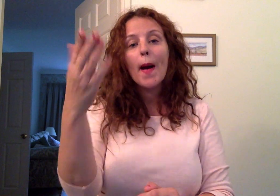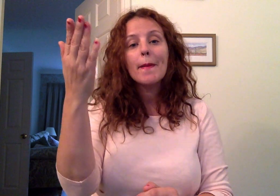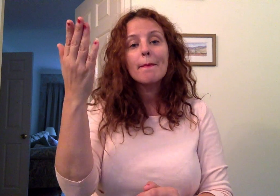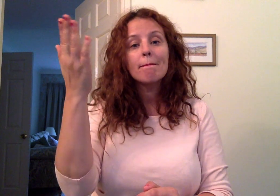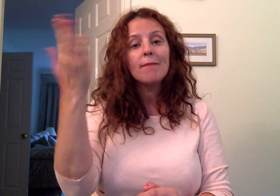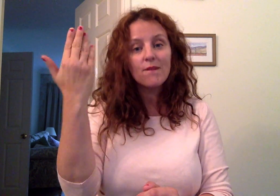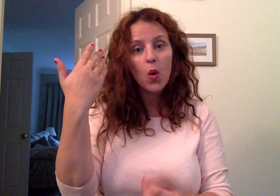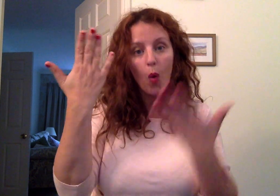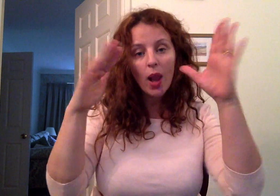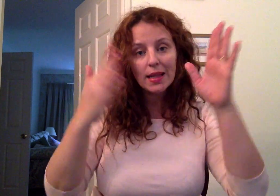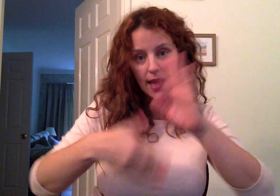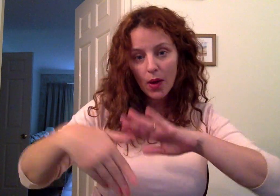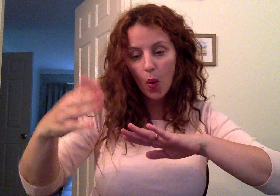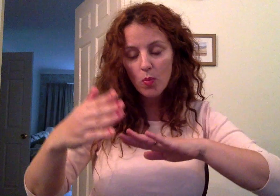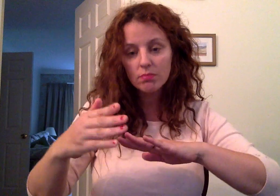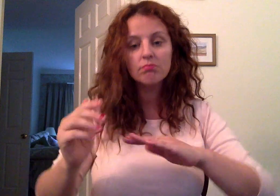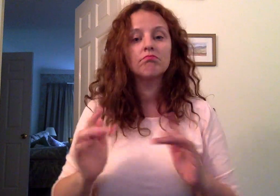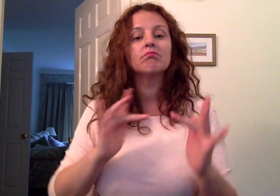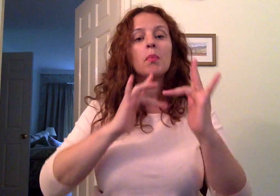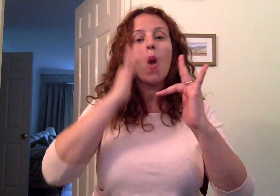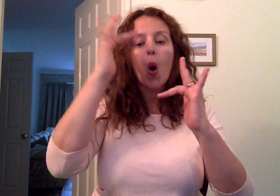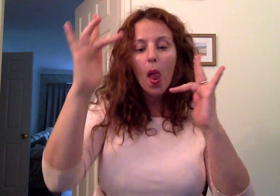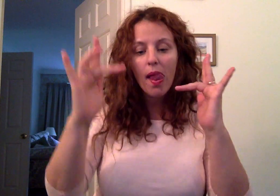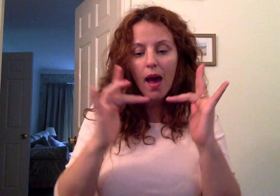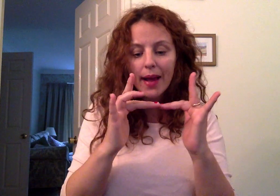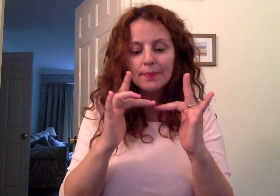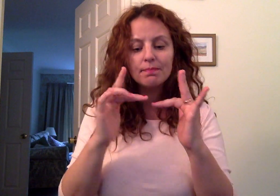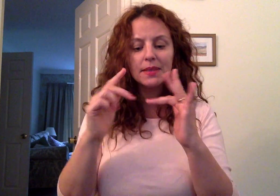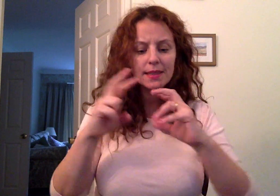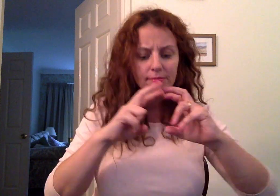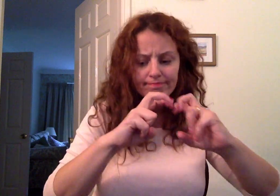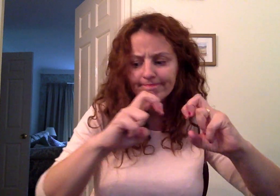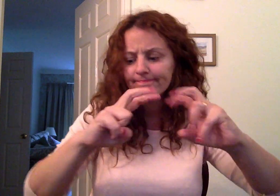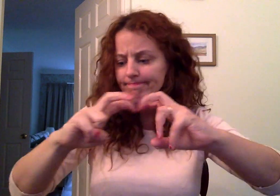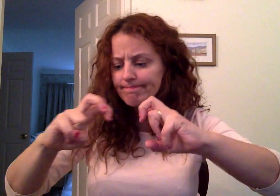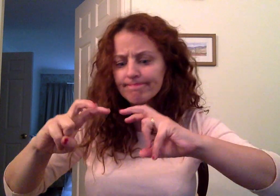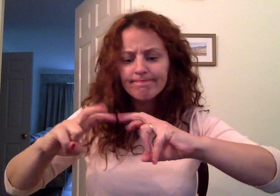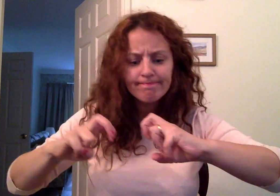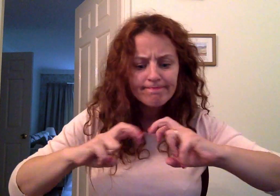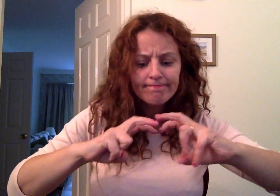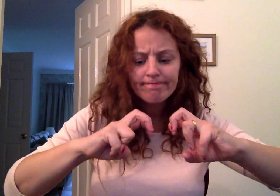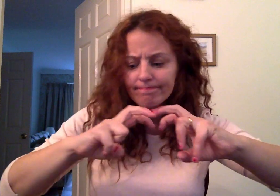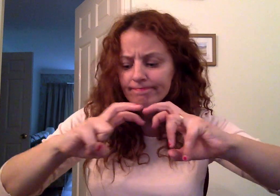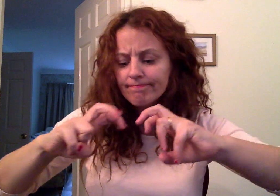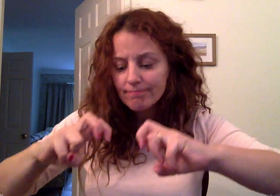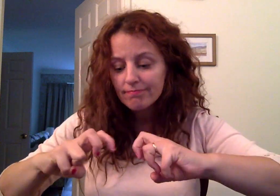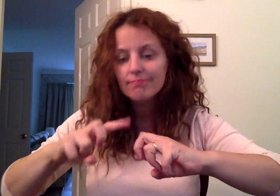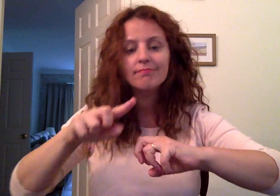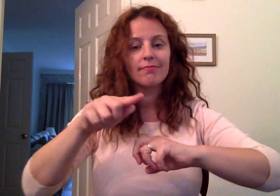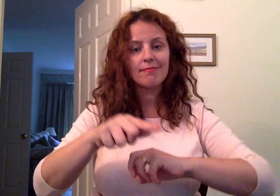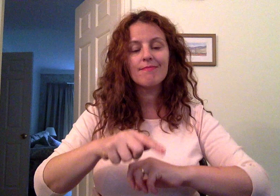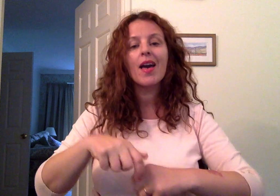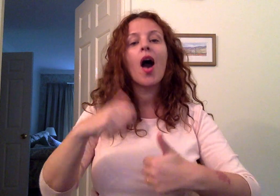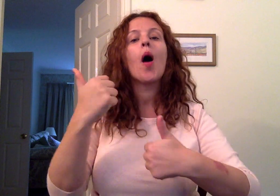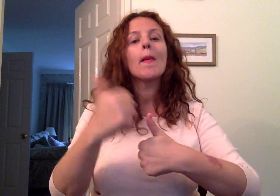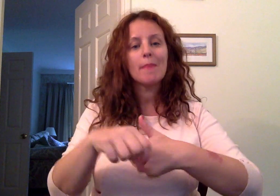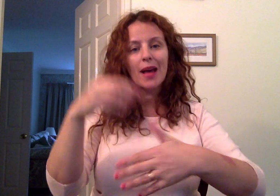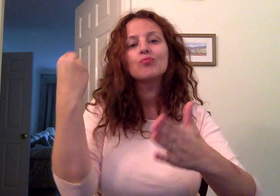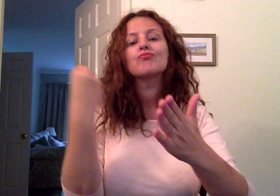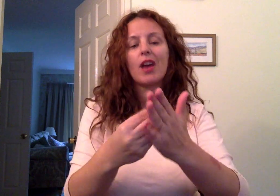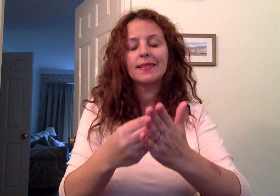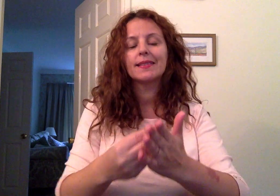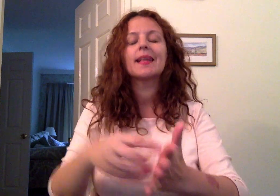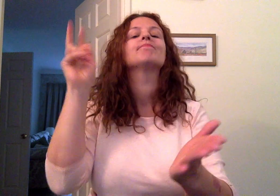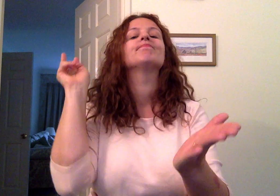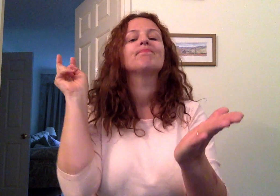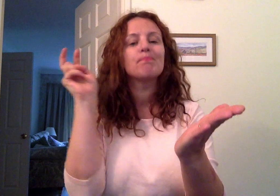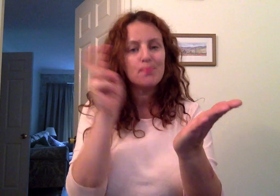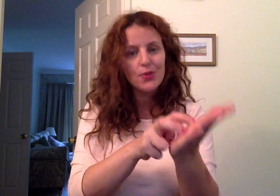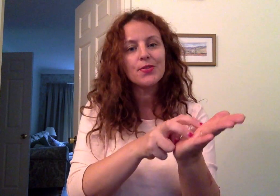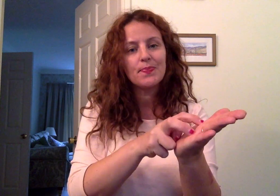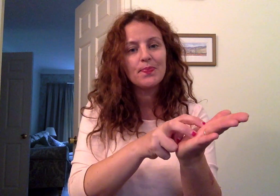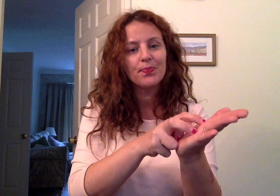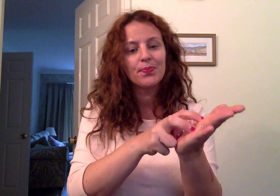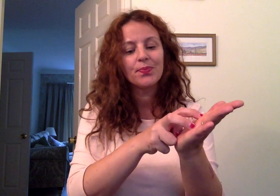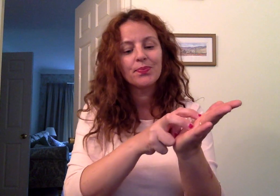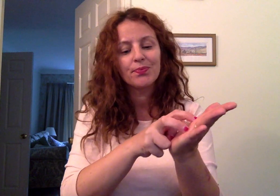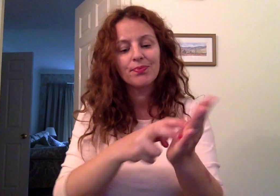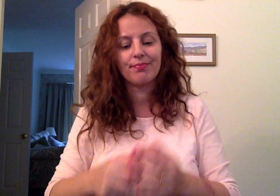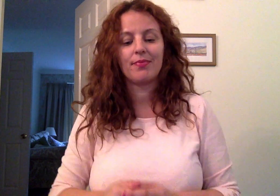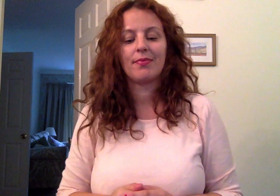Before holiday go, online search best prices, book.